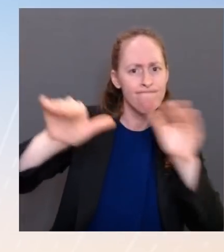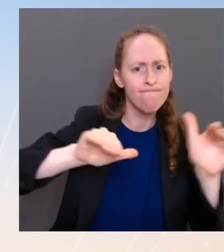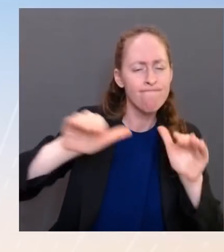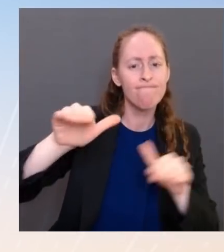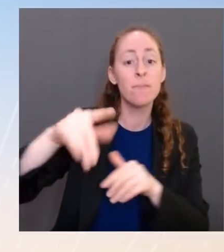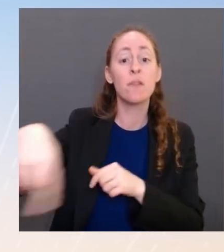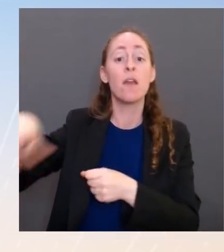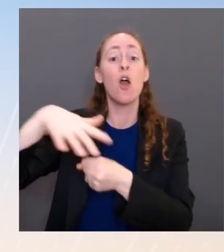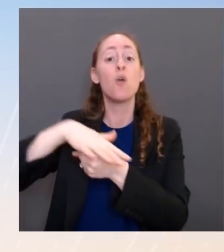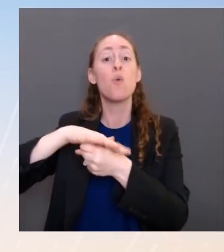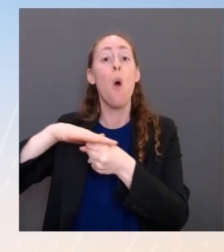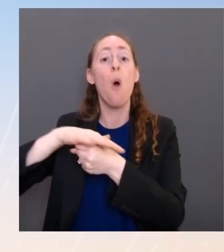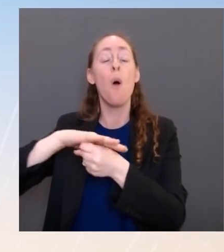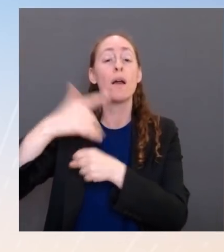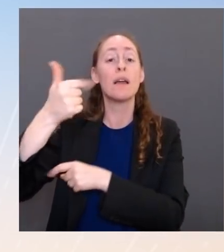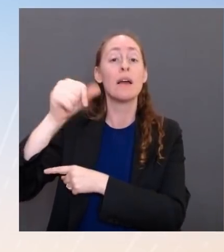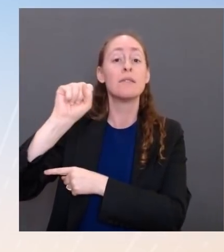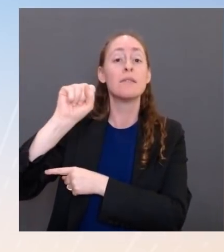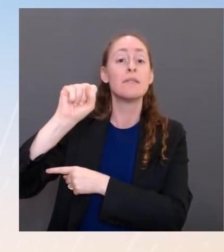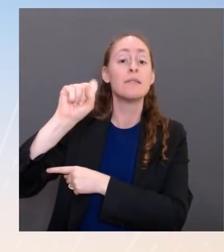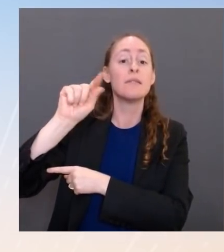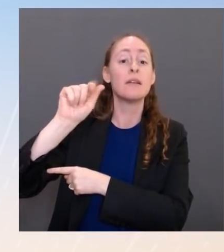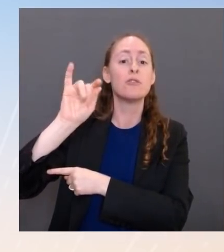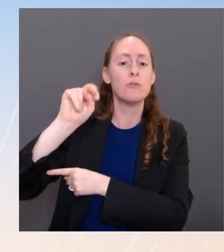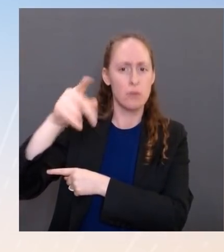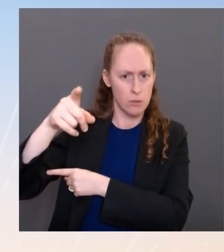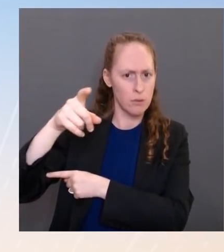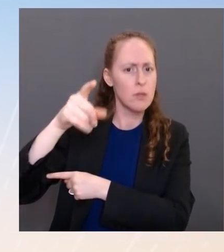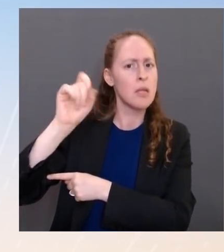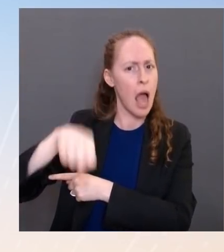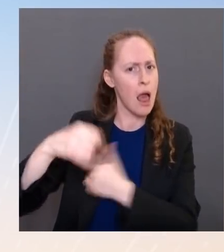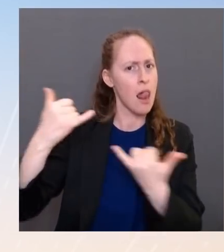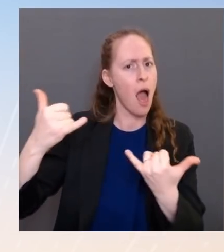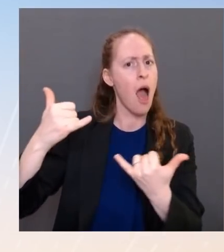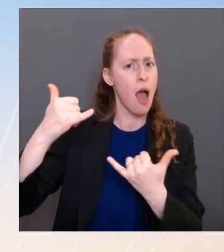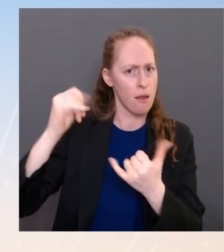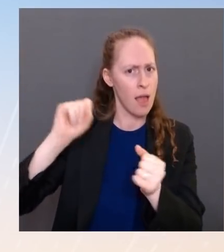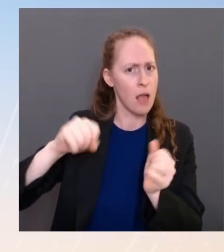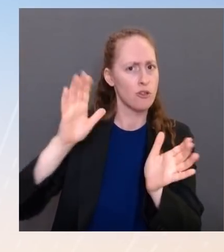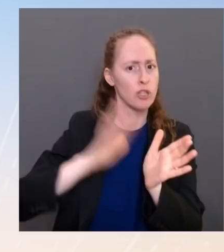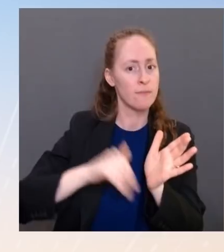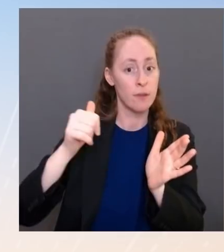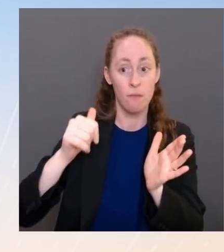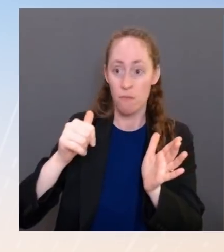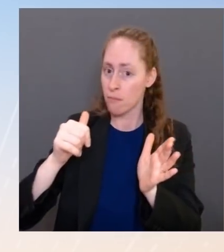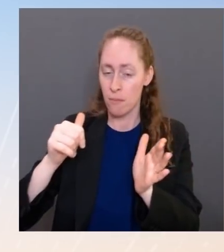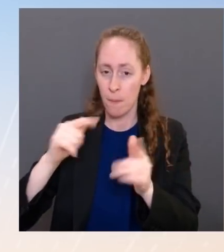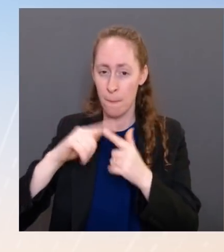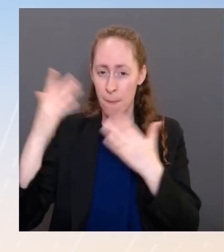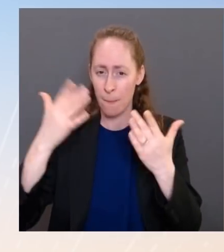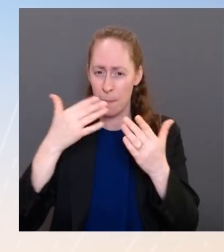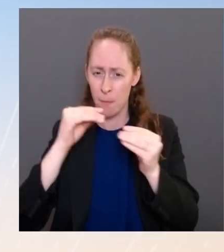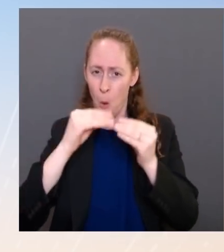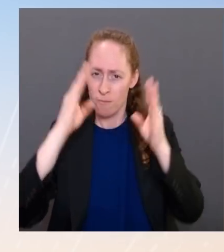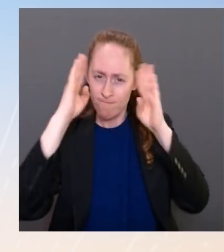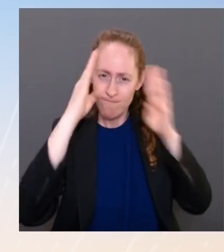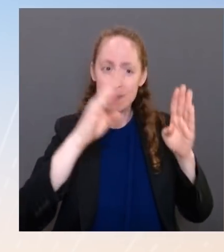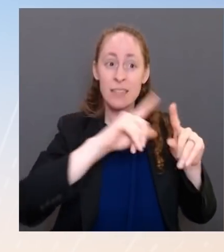Is there going to be an extra focus or a more concerted focus on this issue of price gouging? Ms. Psaki: Yeah -- you heard the President talk about it this morning.